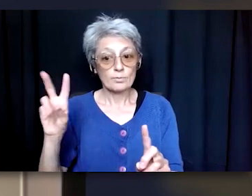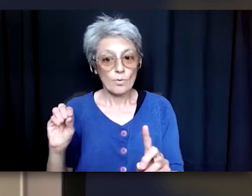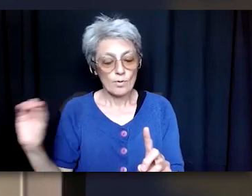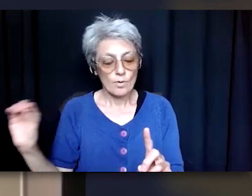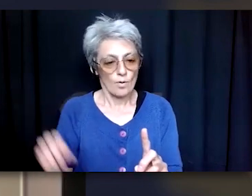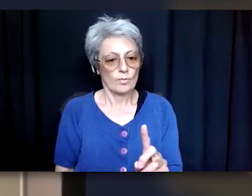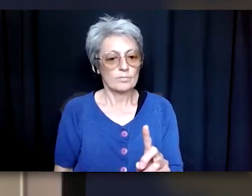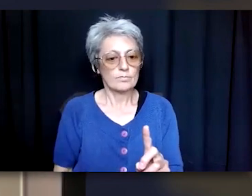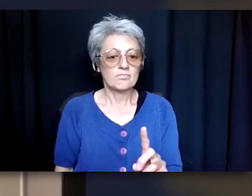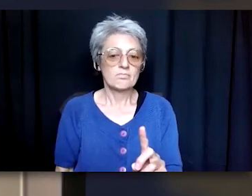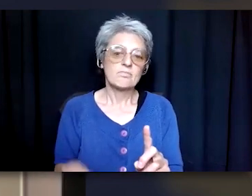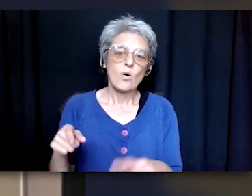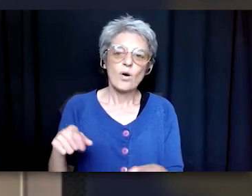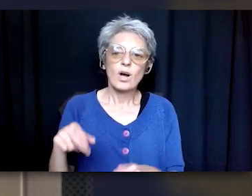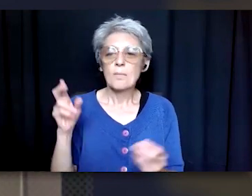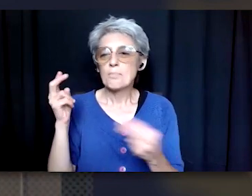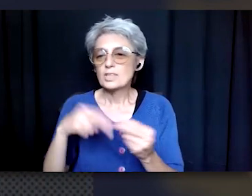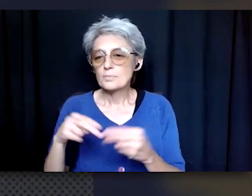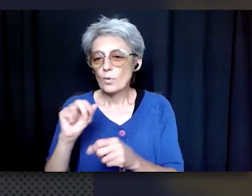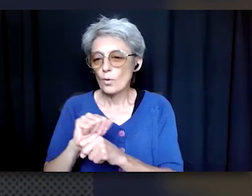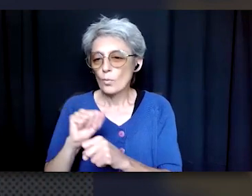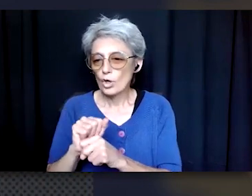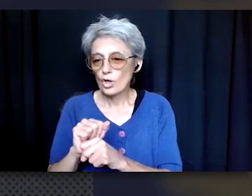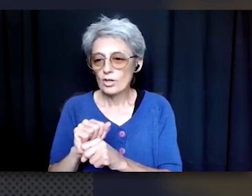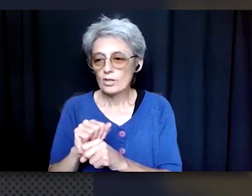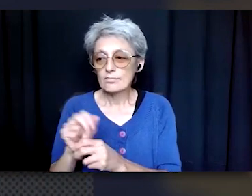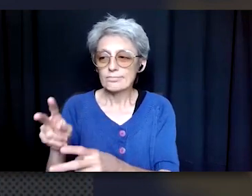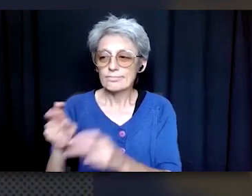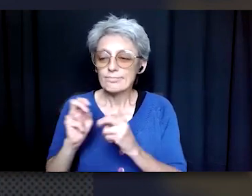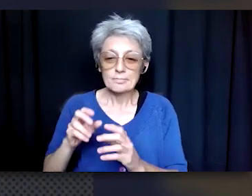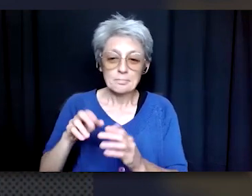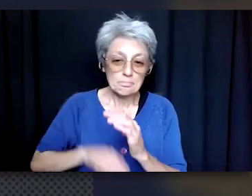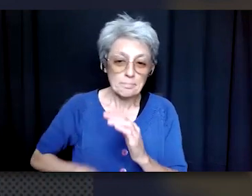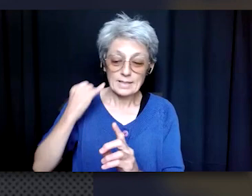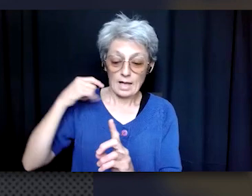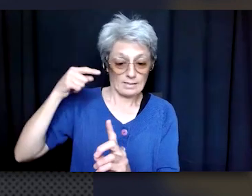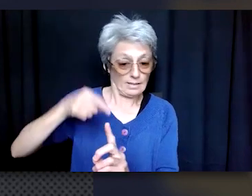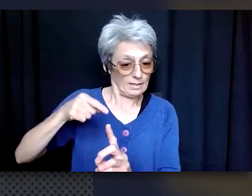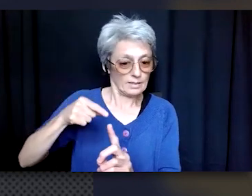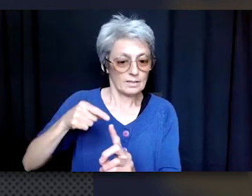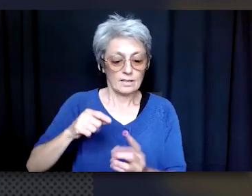work is the idea that the community is, in a sense, the curriculum. That